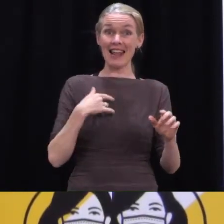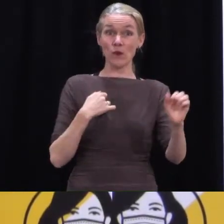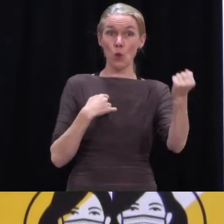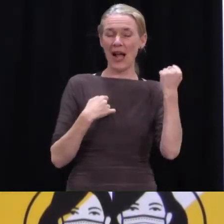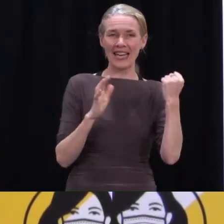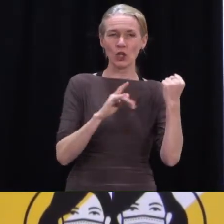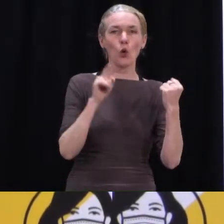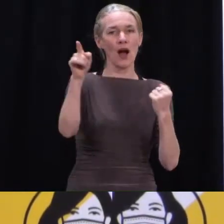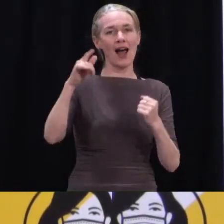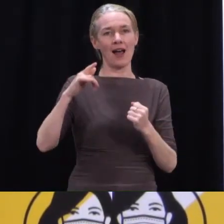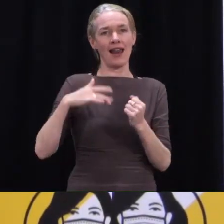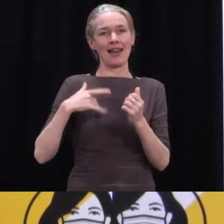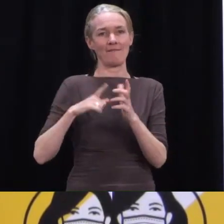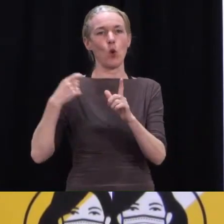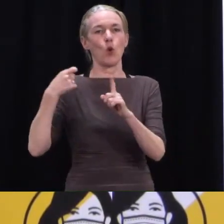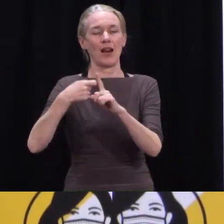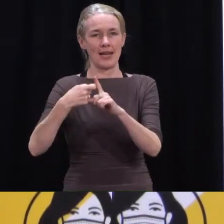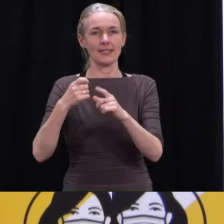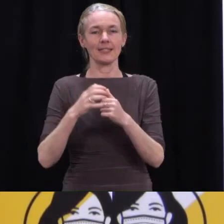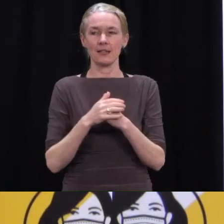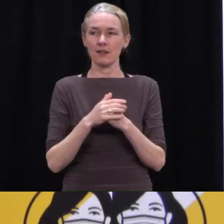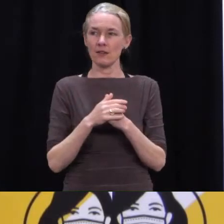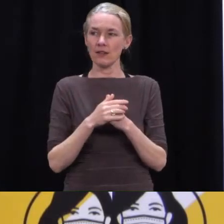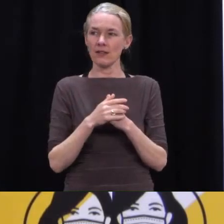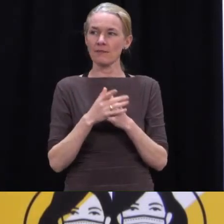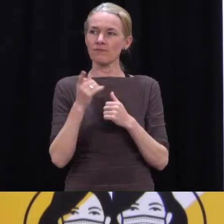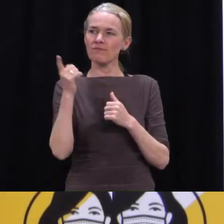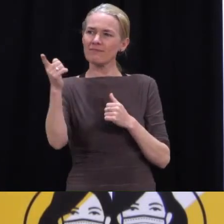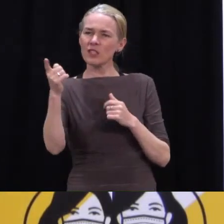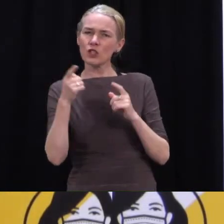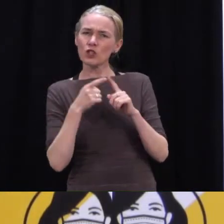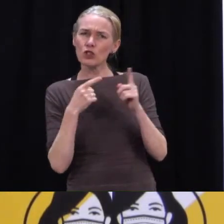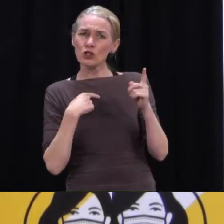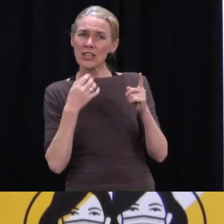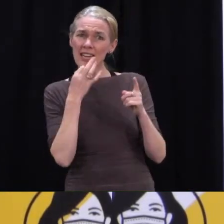considered a Auckland case or a Waikato case? >> It's an